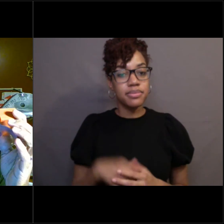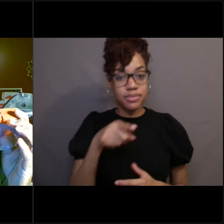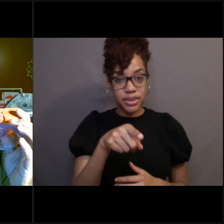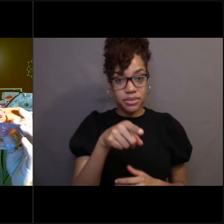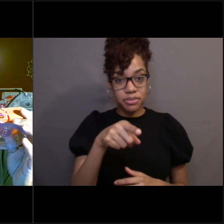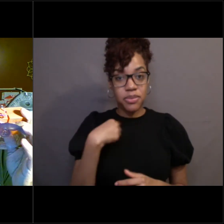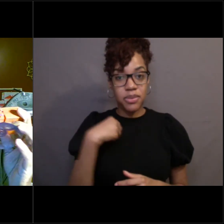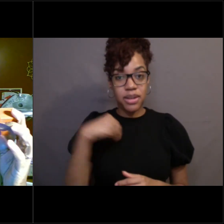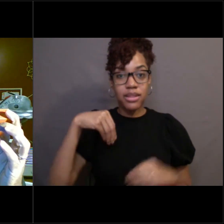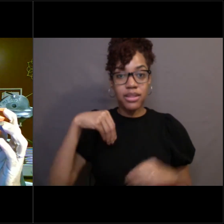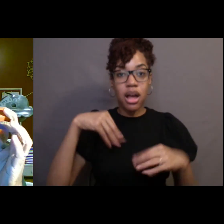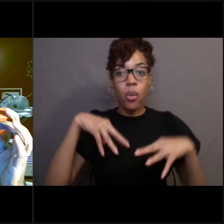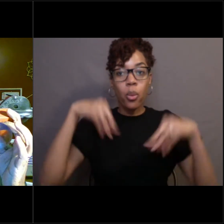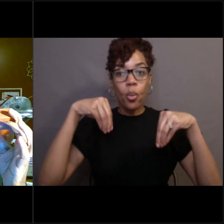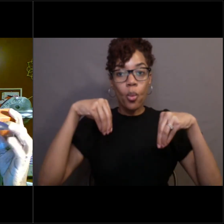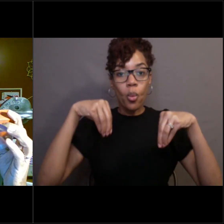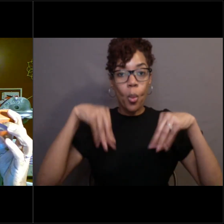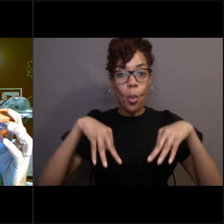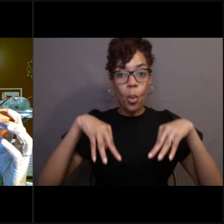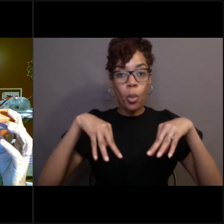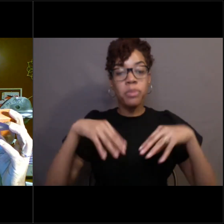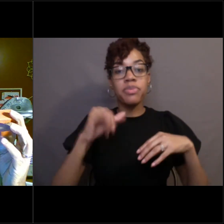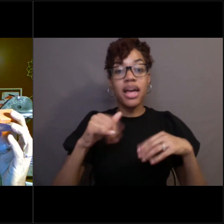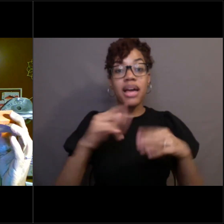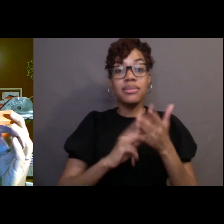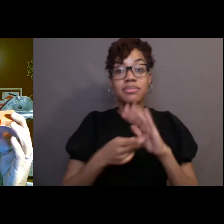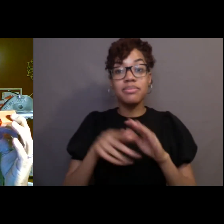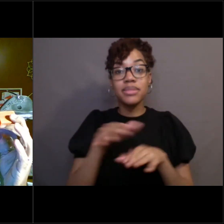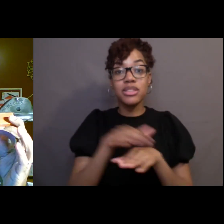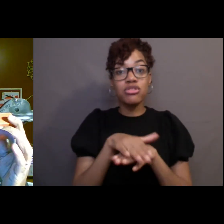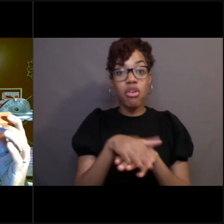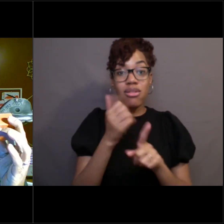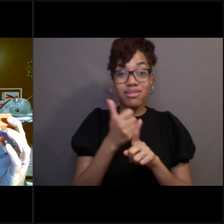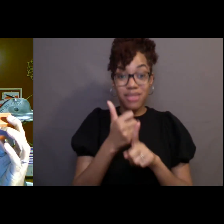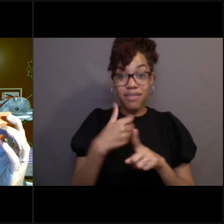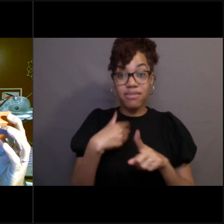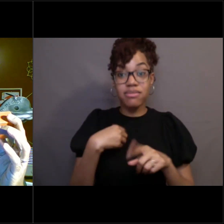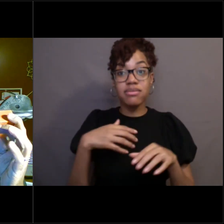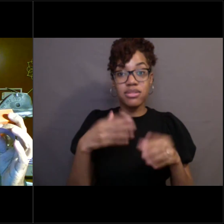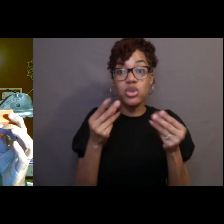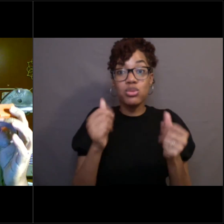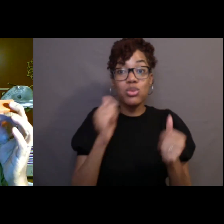So because this leatherback has smooth skin, and it's with the aid of the water,